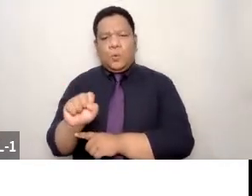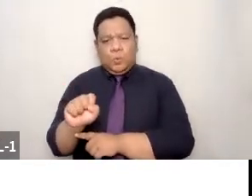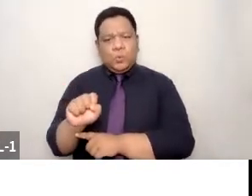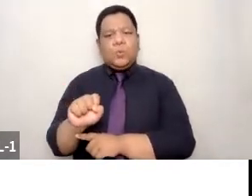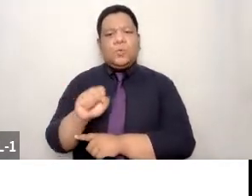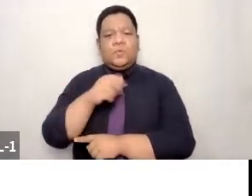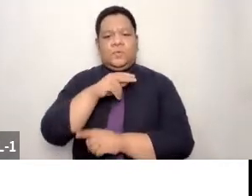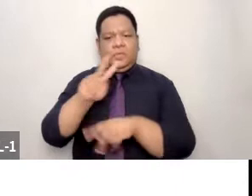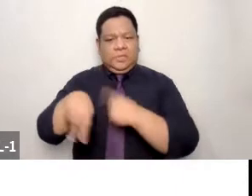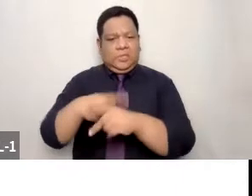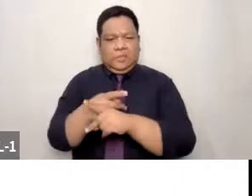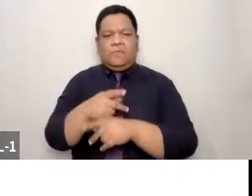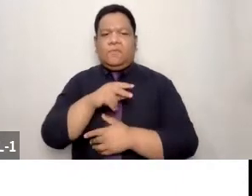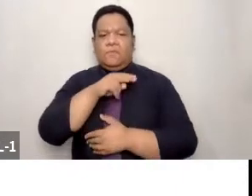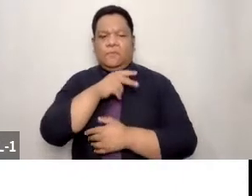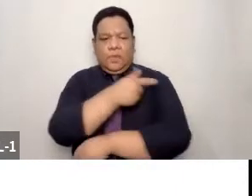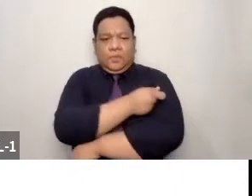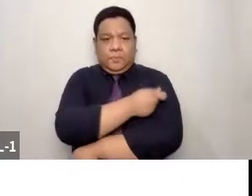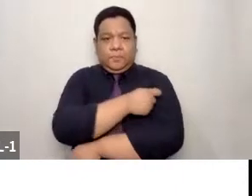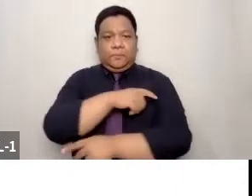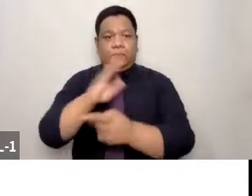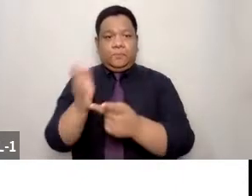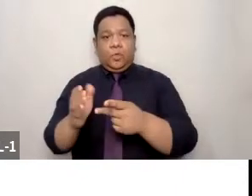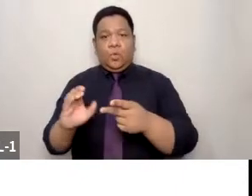Clover is a subunit vaccine from China.